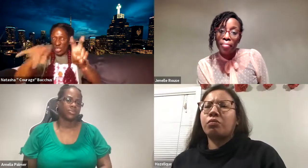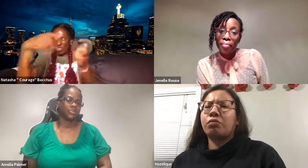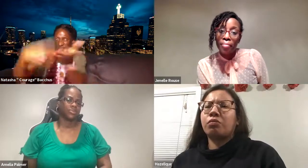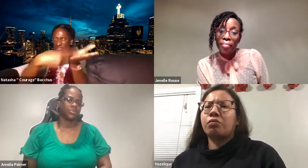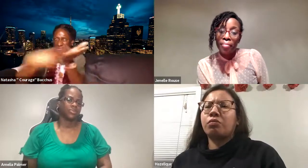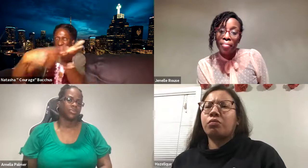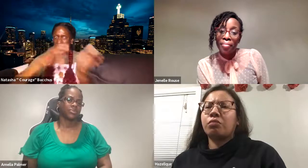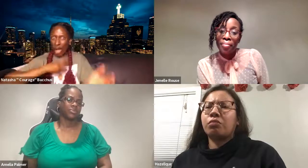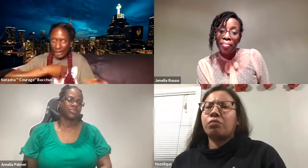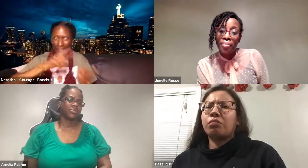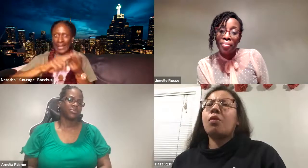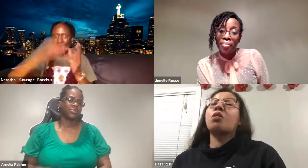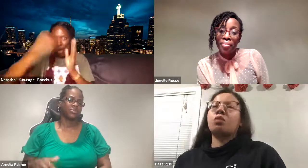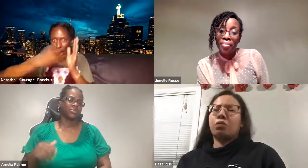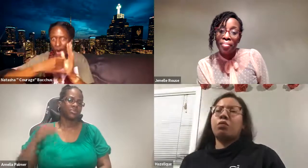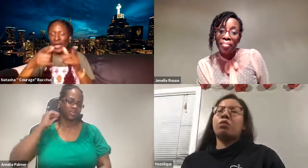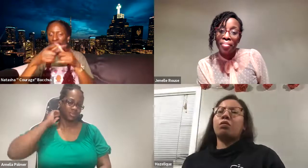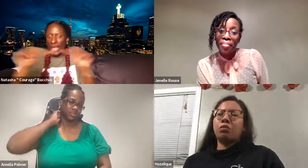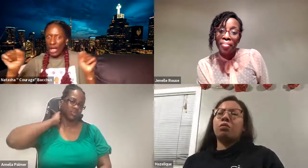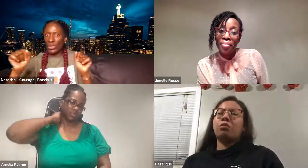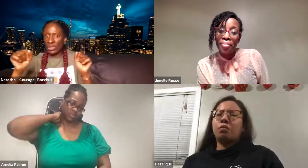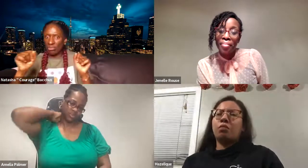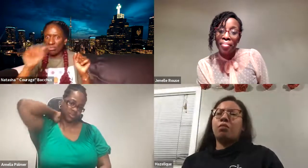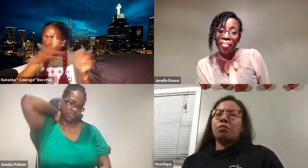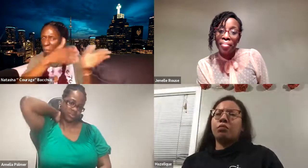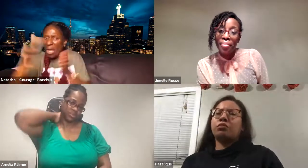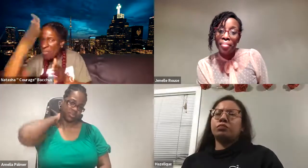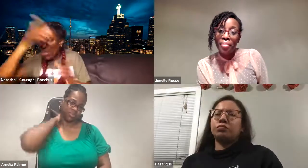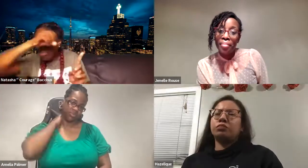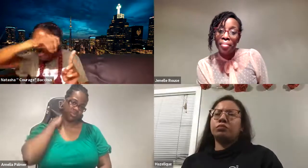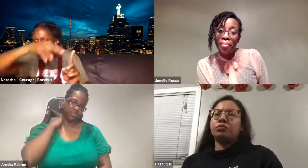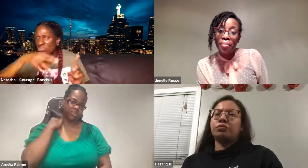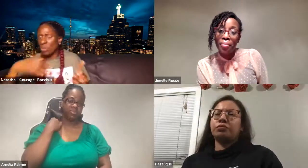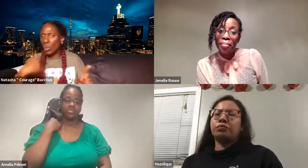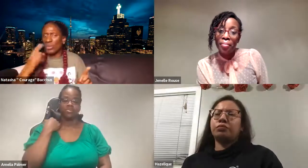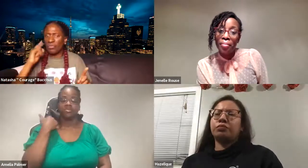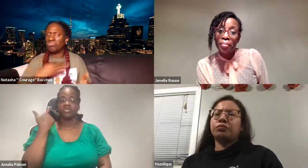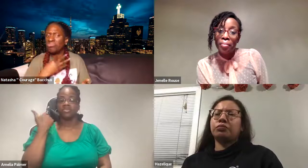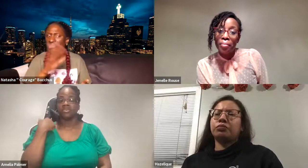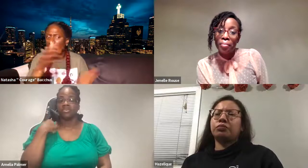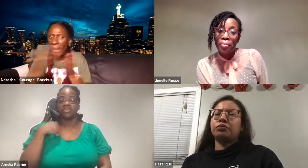to expose that to deaf youth? you've talked about art and language and switching languages